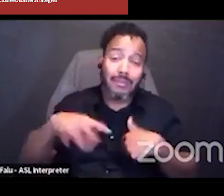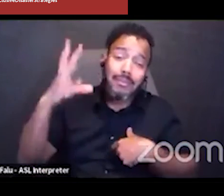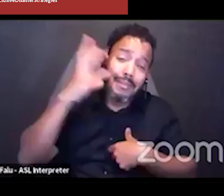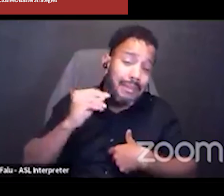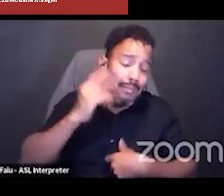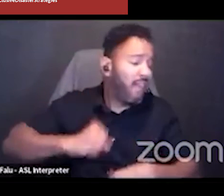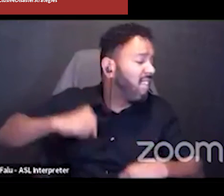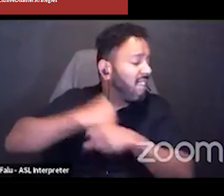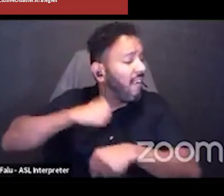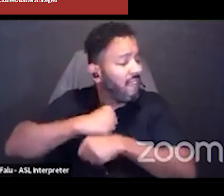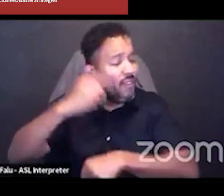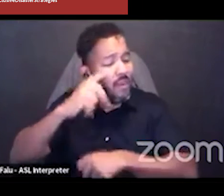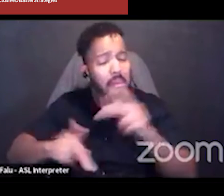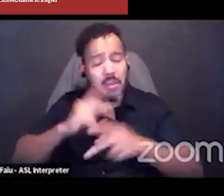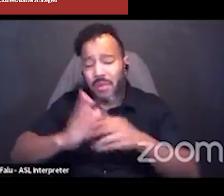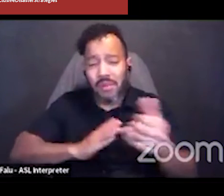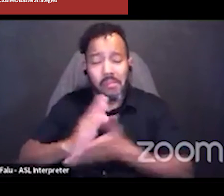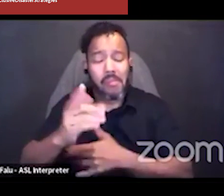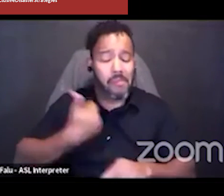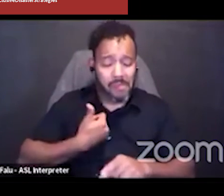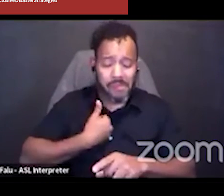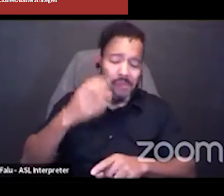rights.